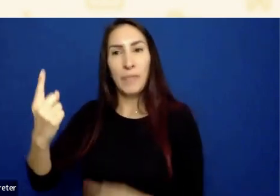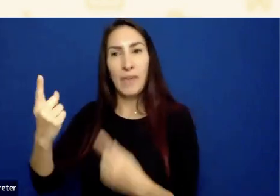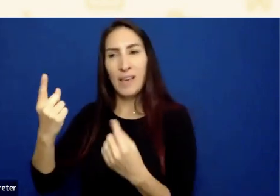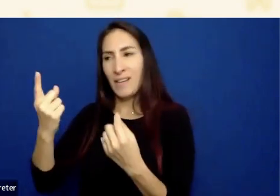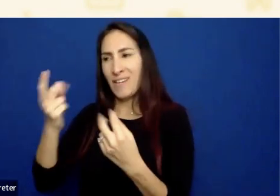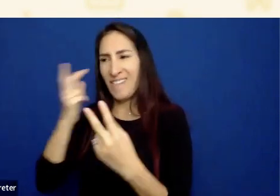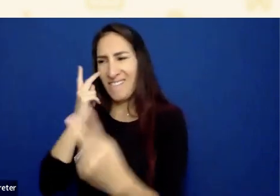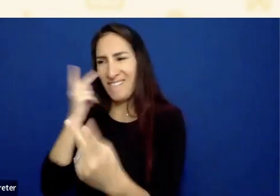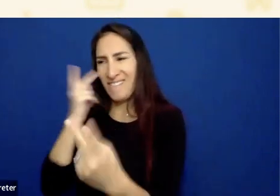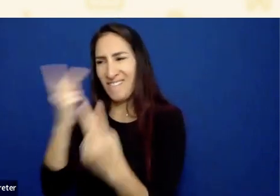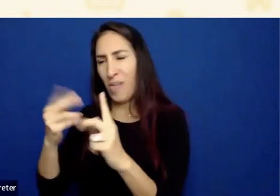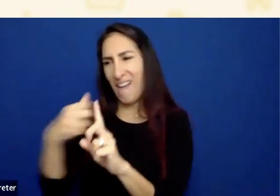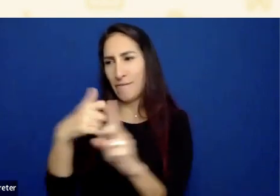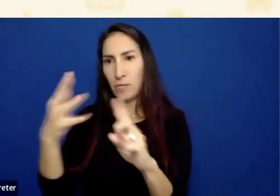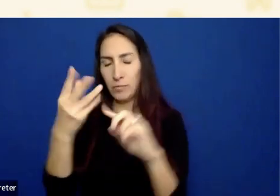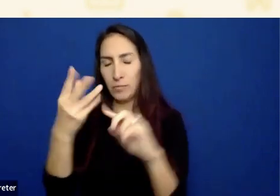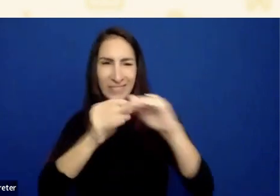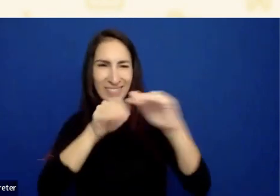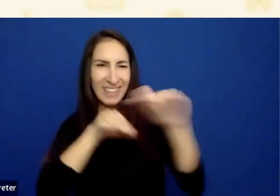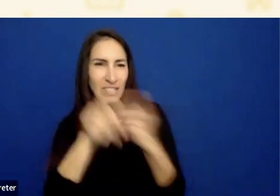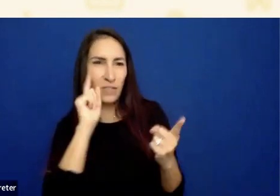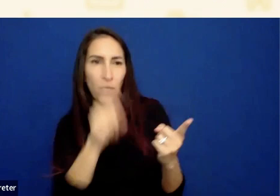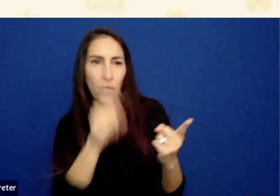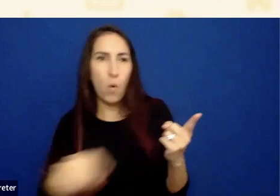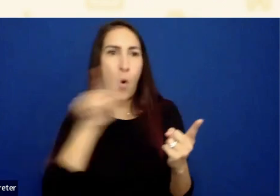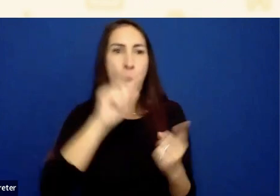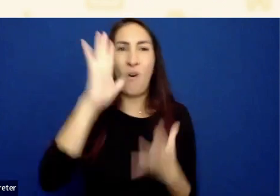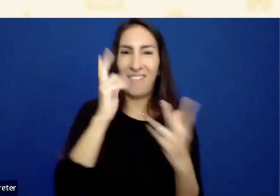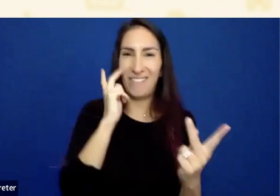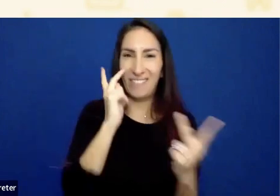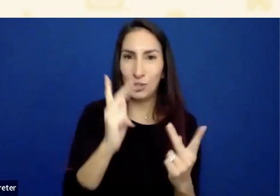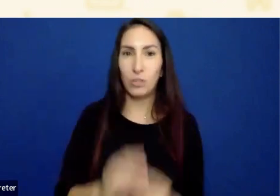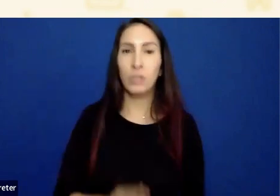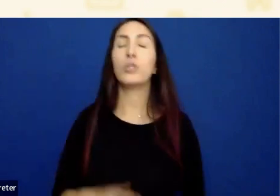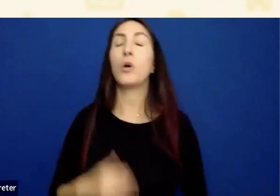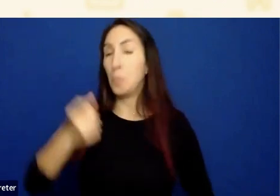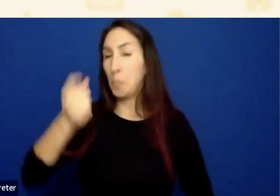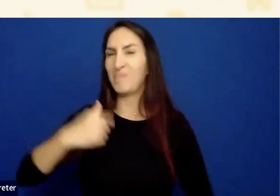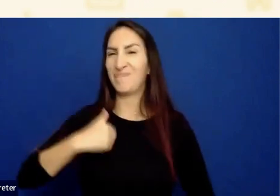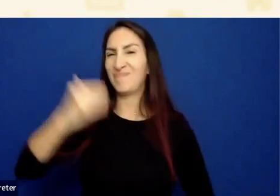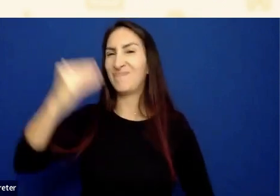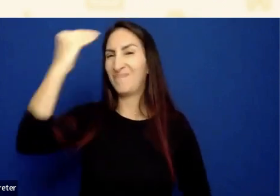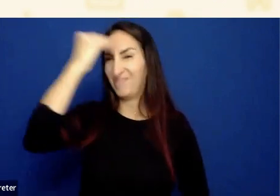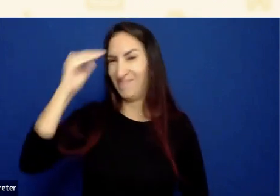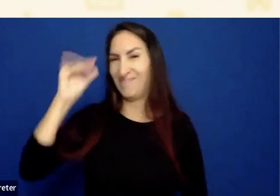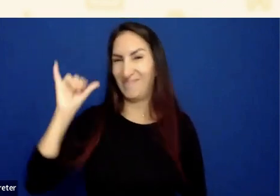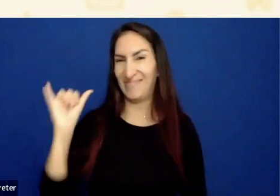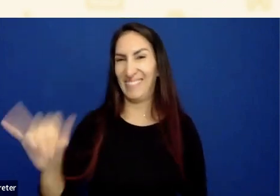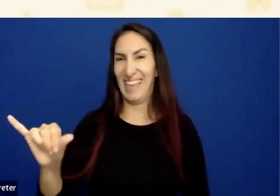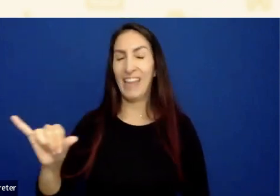I will tell you, actually, I'm aware of that issue. So just for context for the people paying attention,